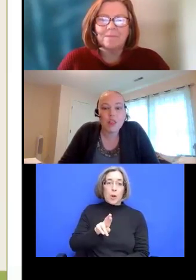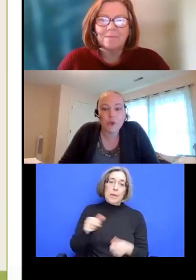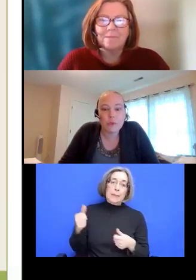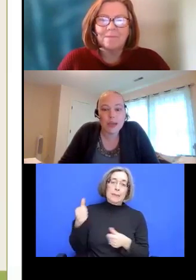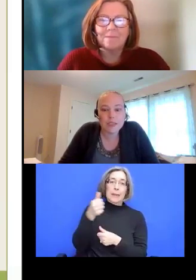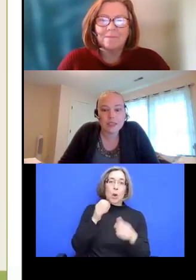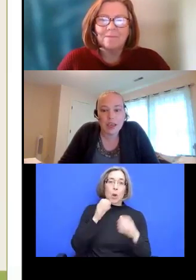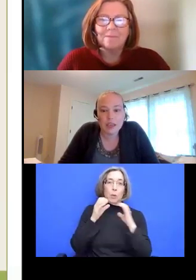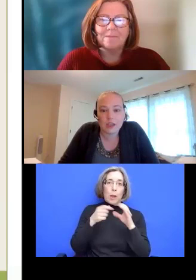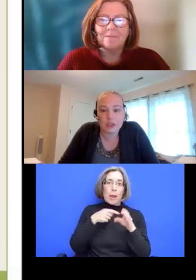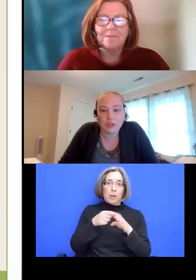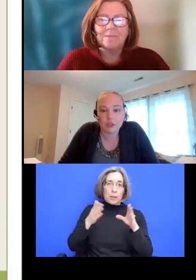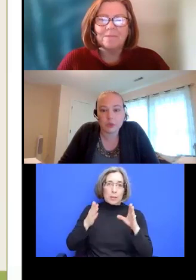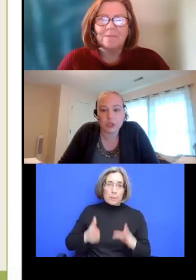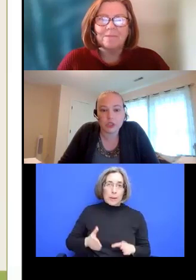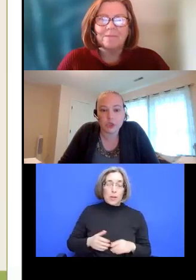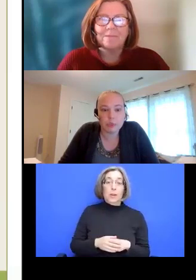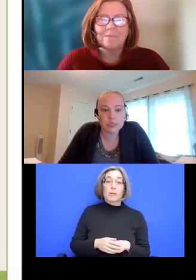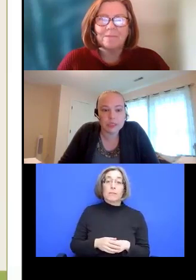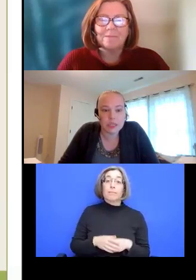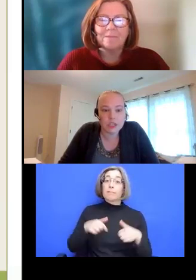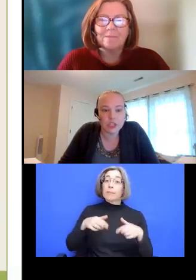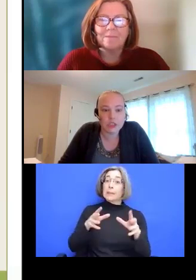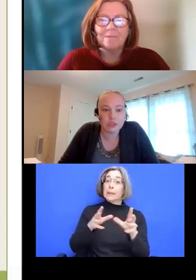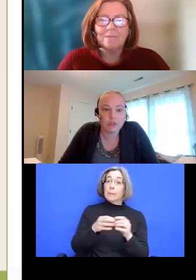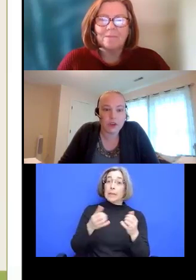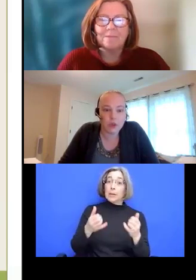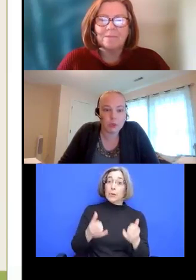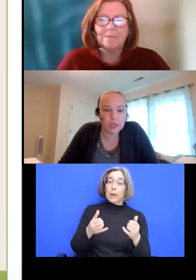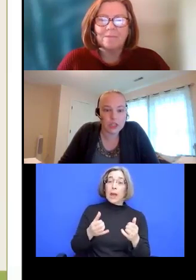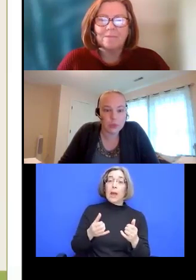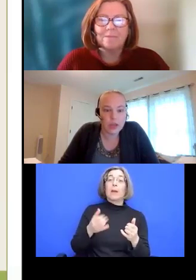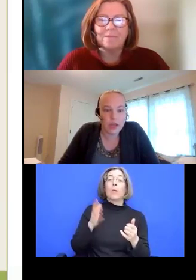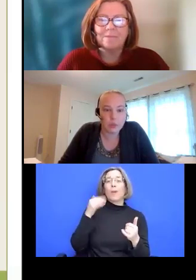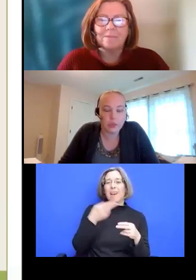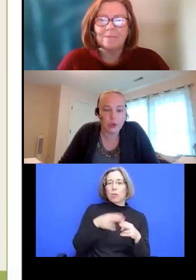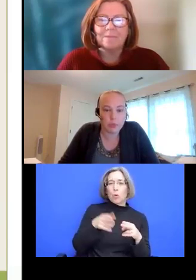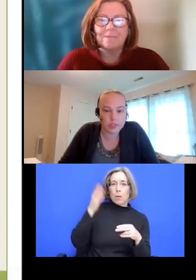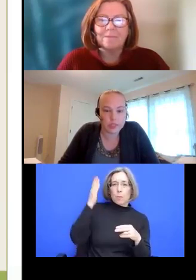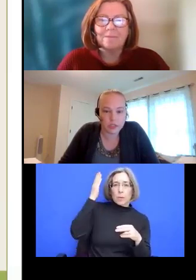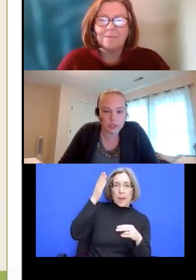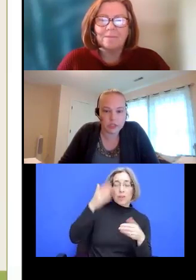The format today includes a short presentation followed by Q&A with our presenters.